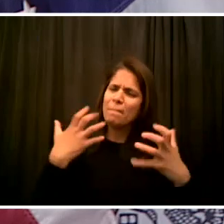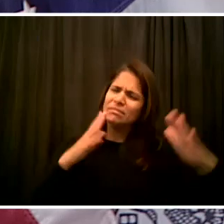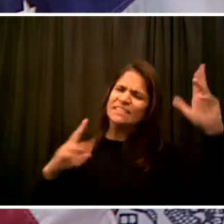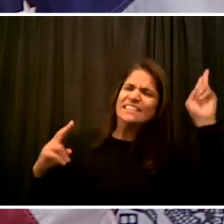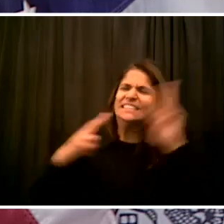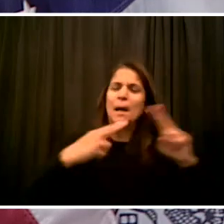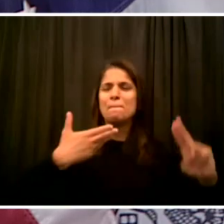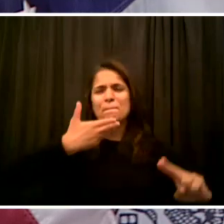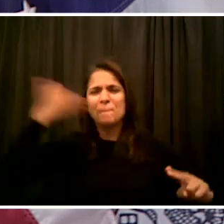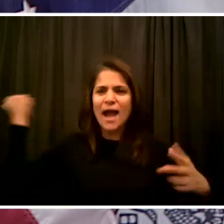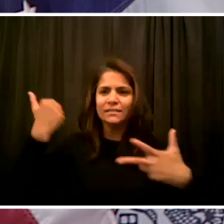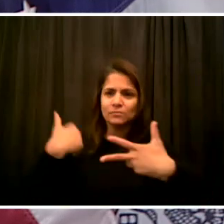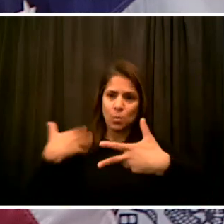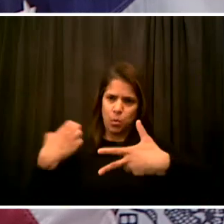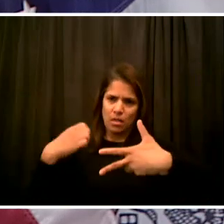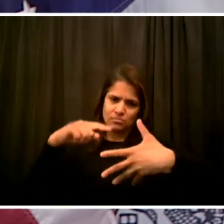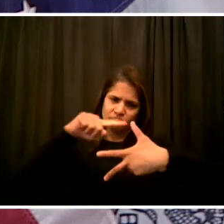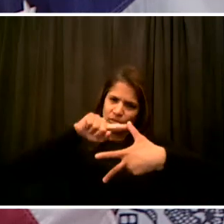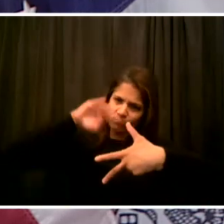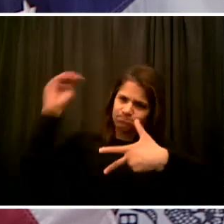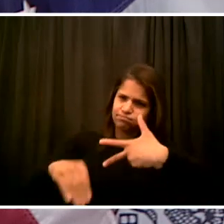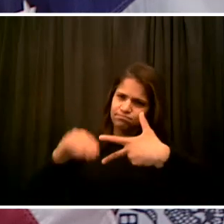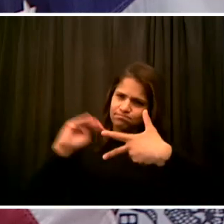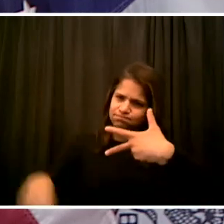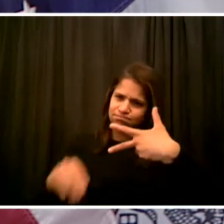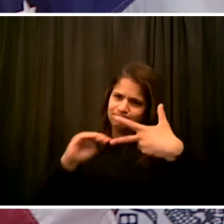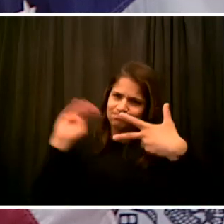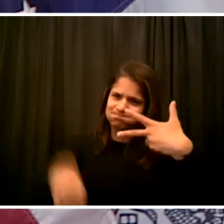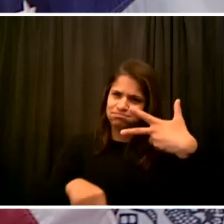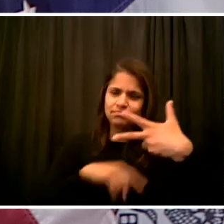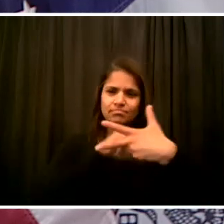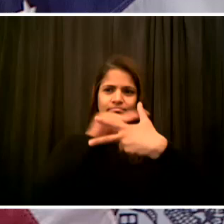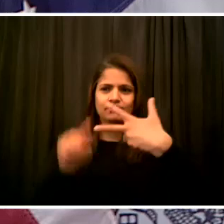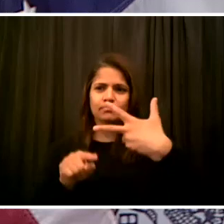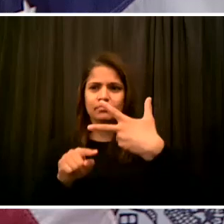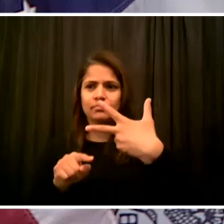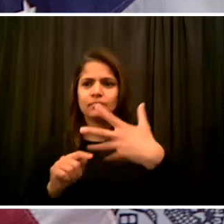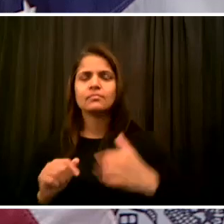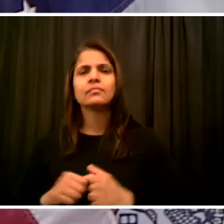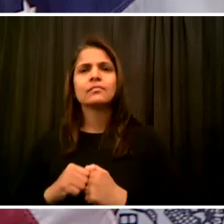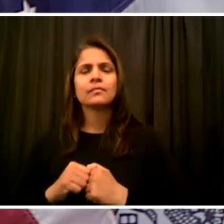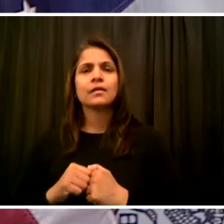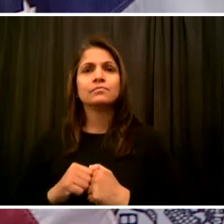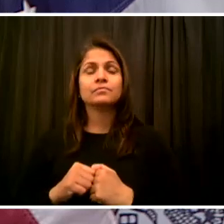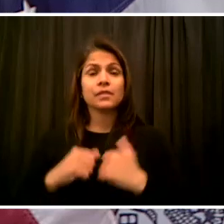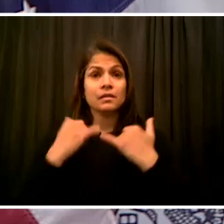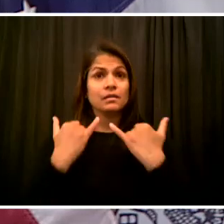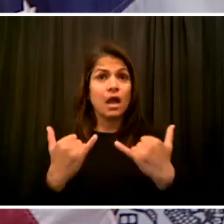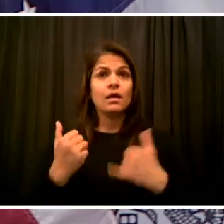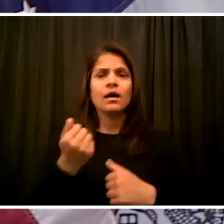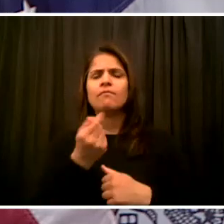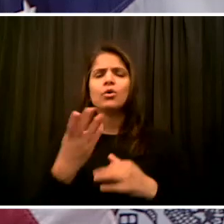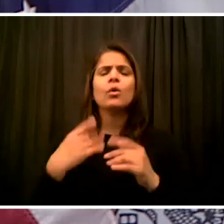DOWN ON THE THINGS WE'RE WORKING FOR SO WE CAN HAVE MORE OF THE GOOD DAYS AND SPRNGI EMTH